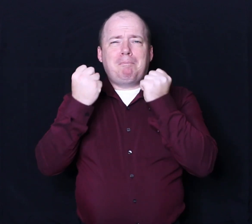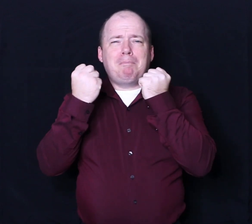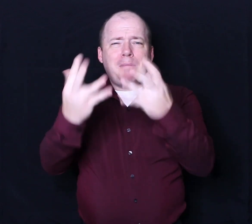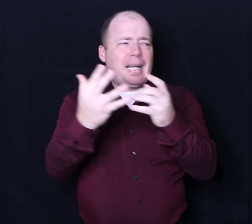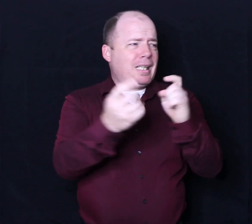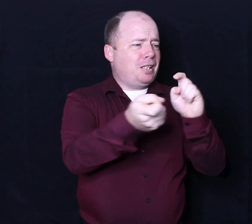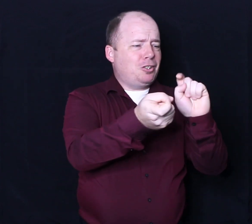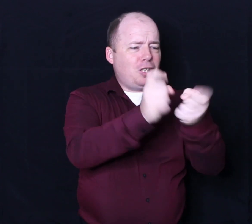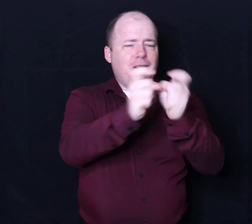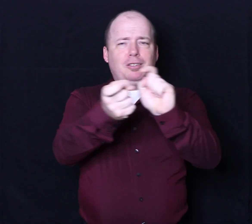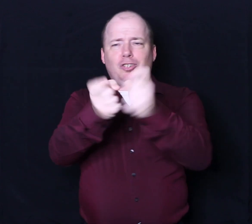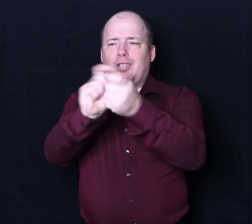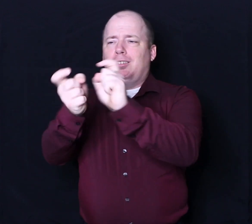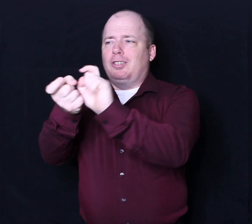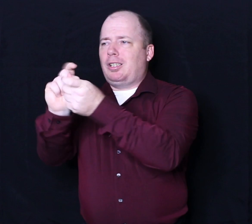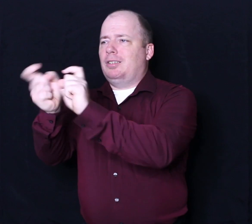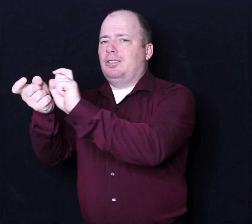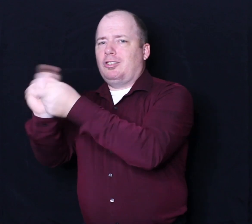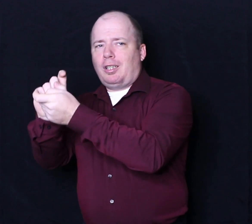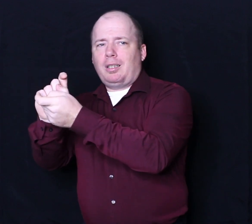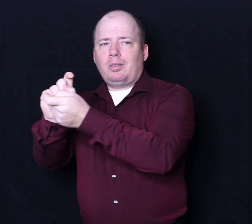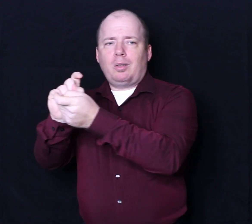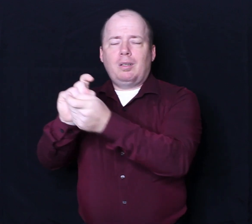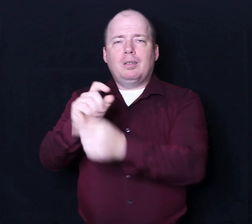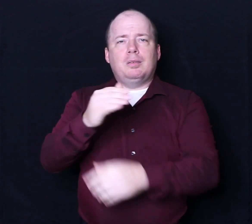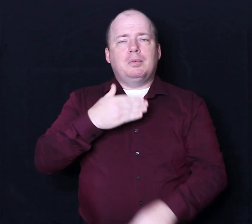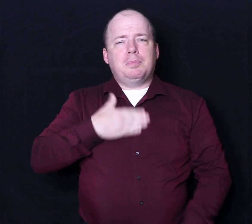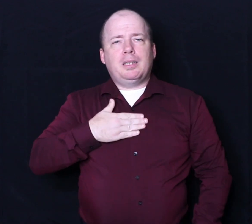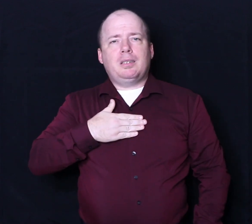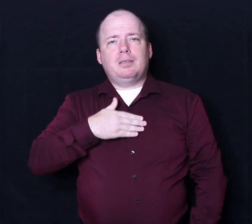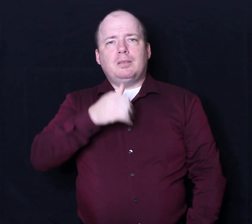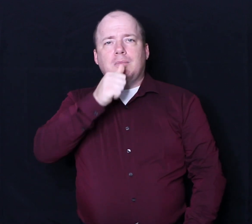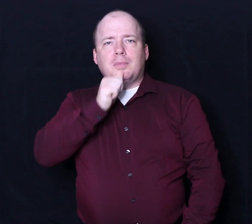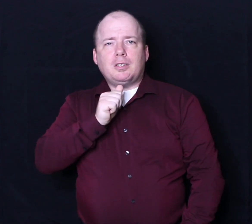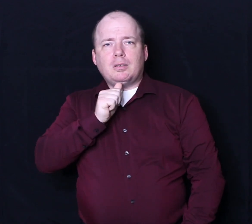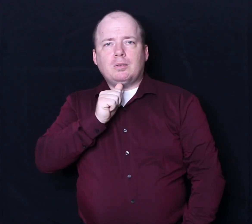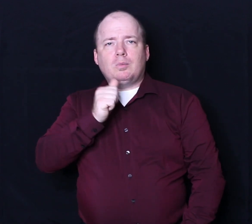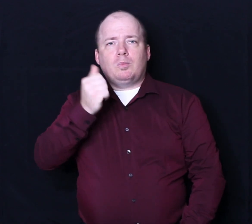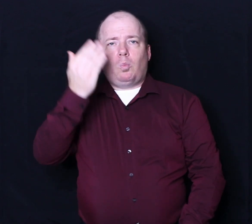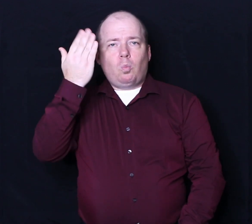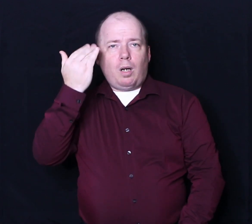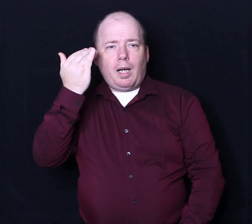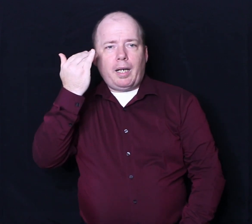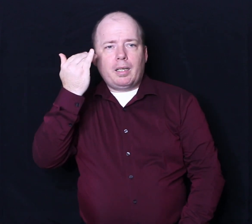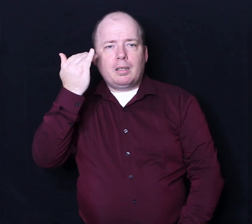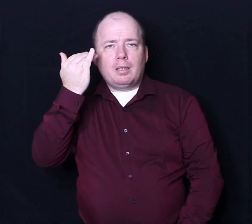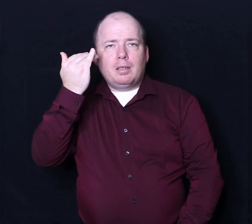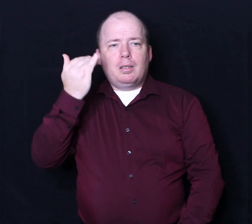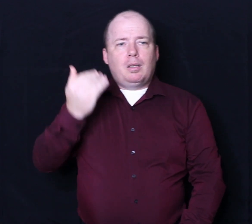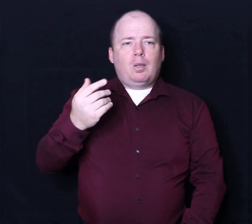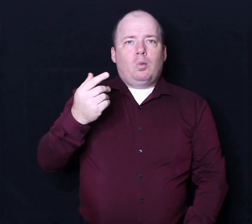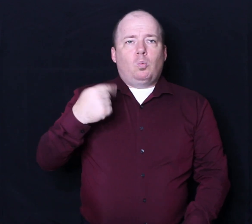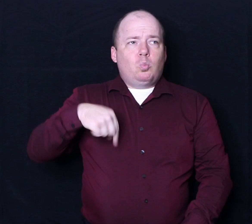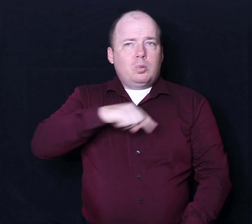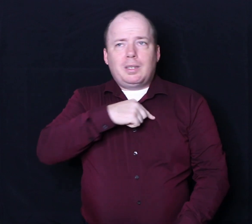Changes happening every day and we will do our best